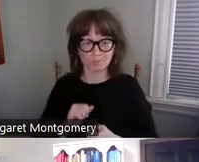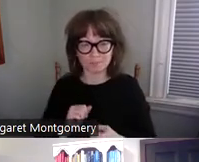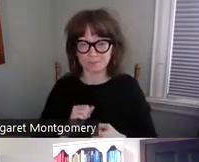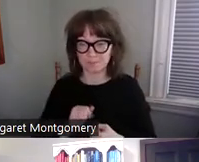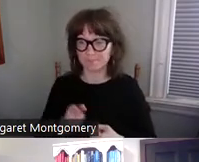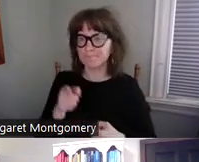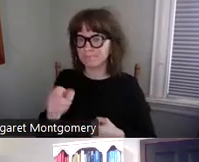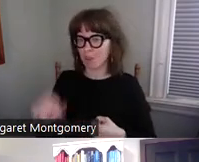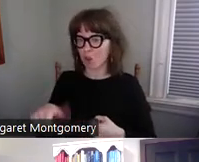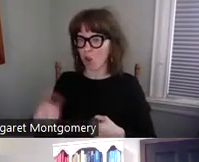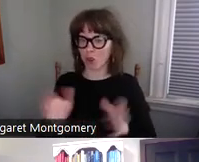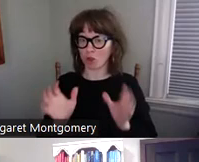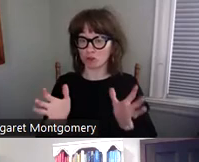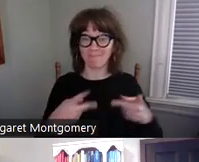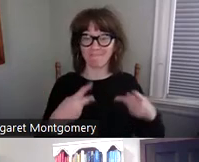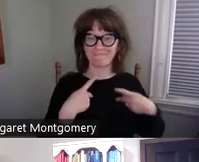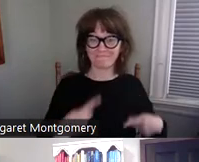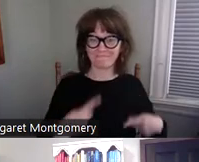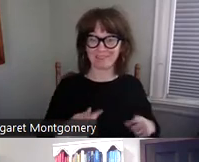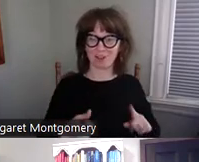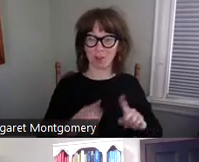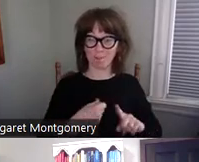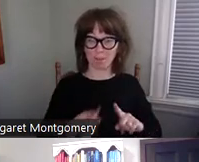they think of physical 12:10:19 partners right away. bye,